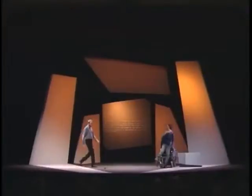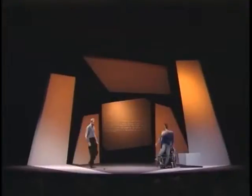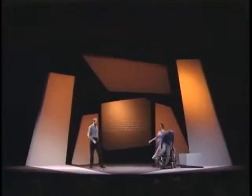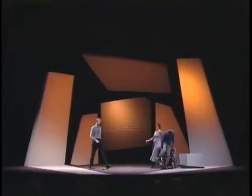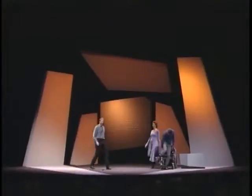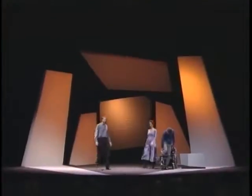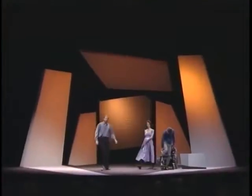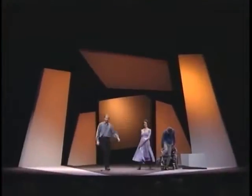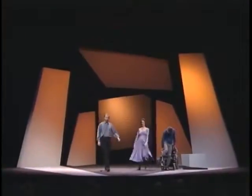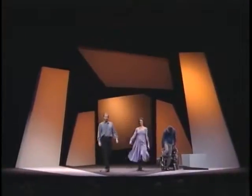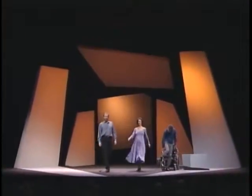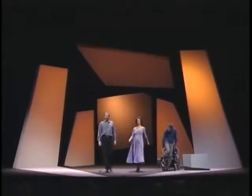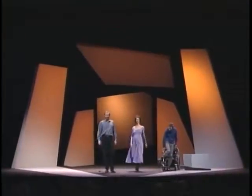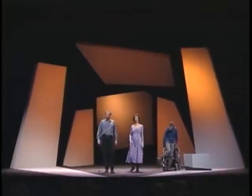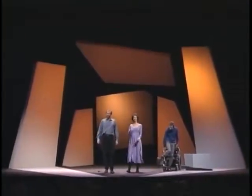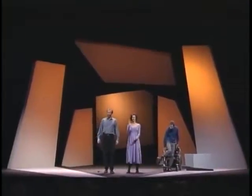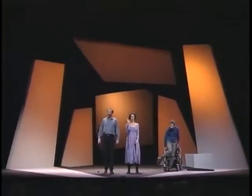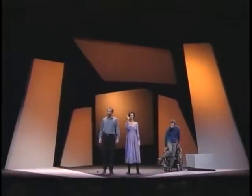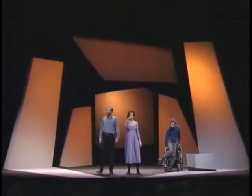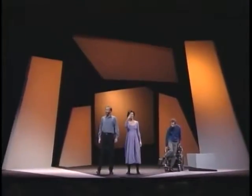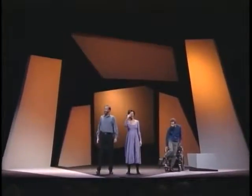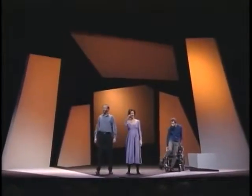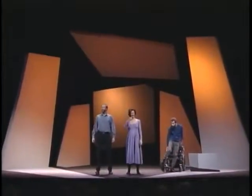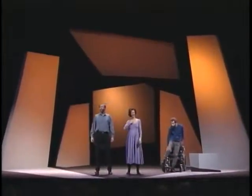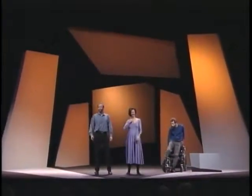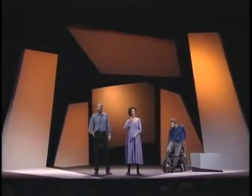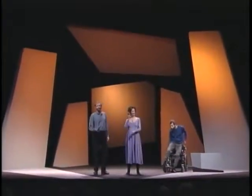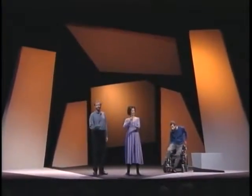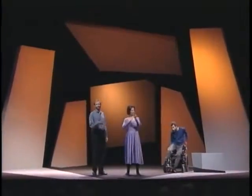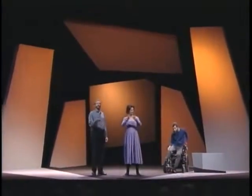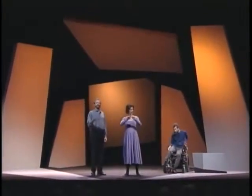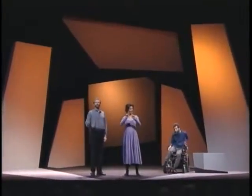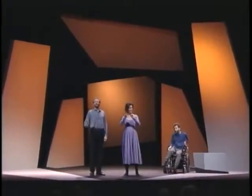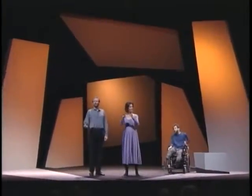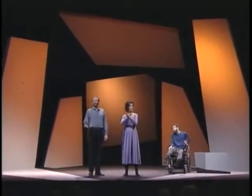for some reason I come in contact with more people during the course of a week